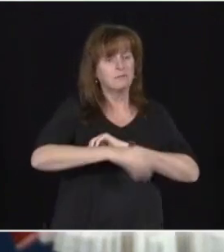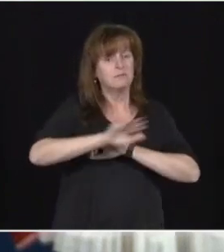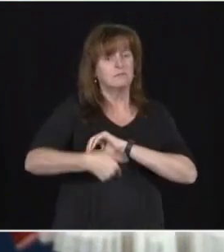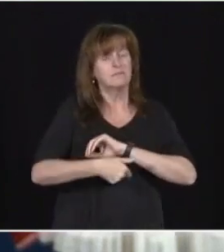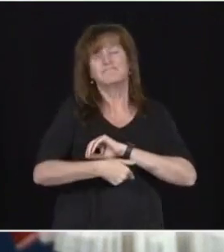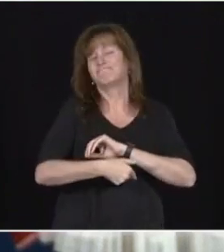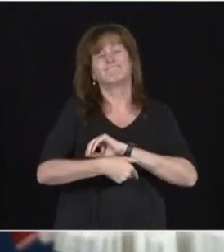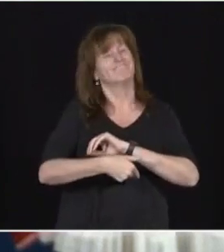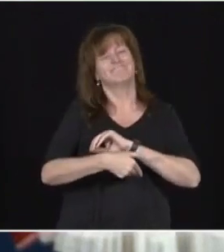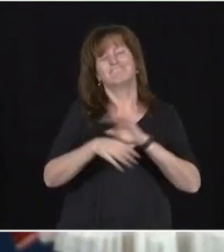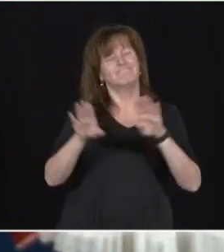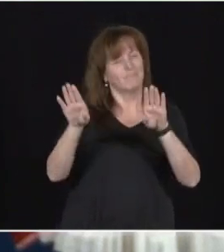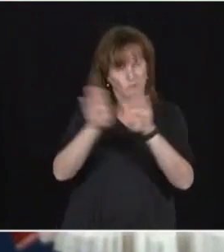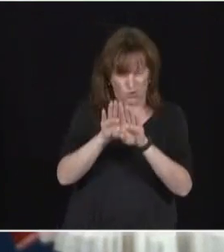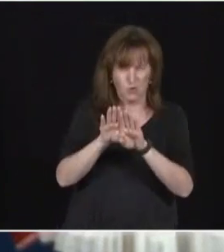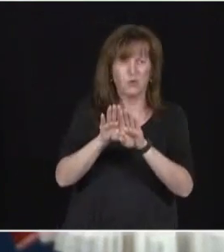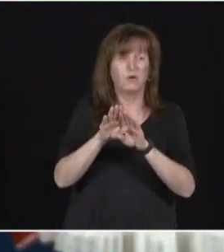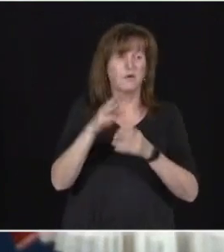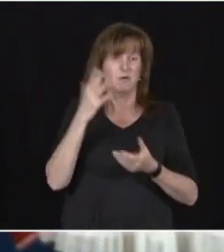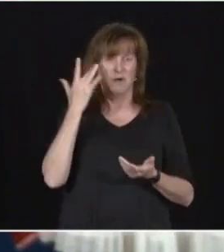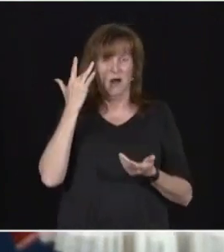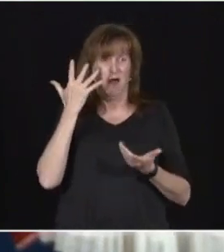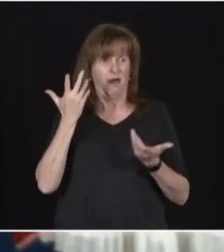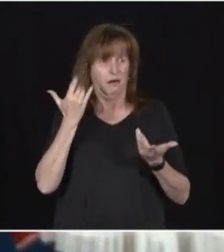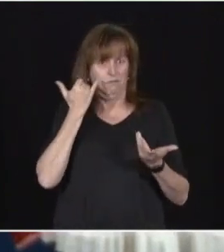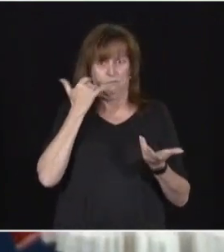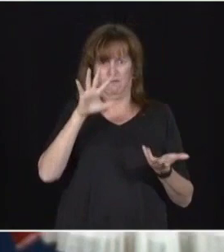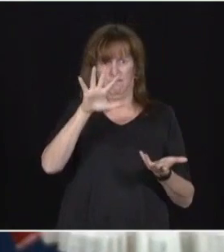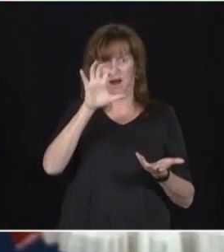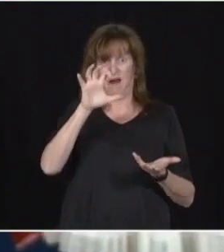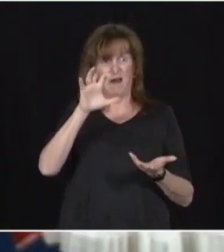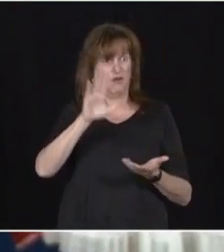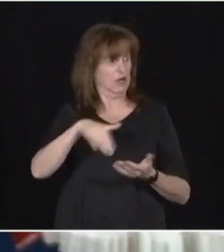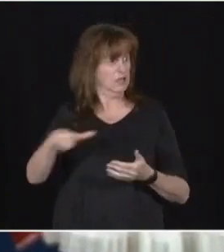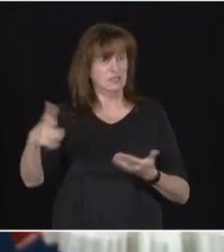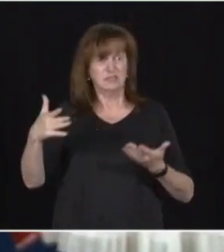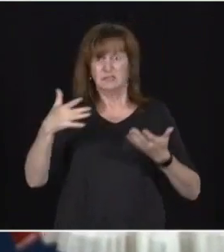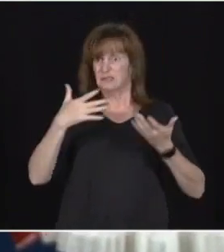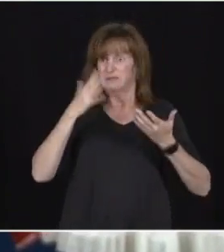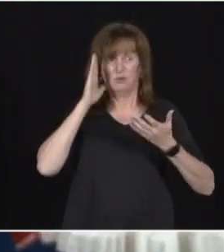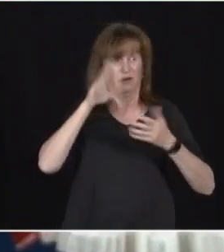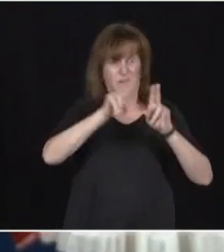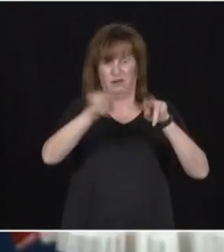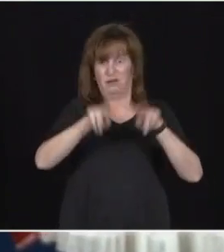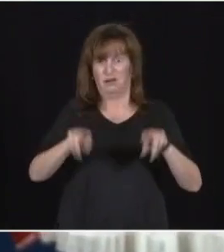Overnight camps will remain closed. Unfortunately you cannot have camps with 500 kids living together right now.